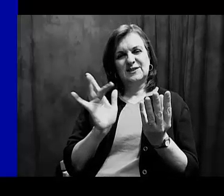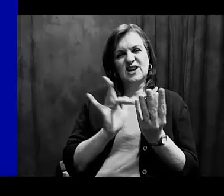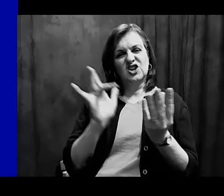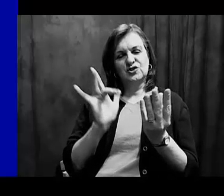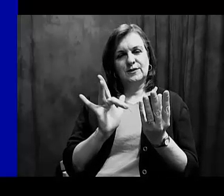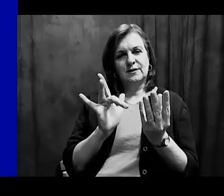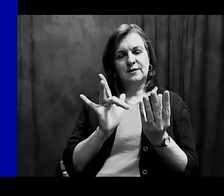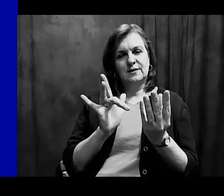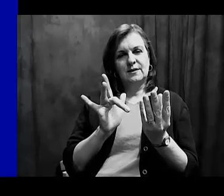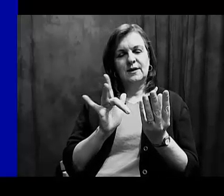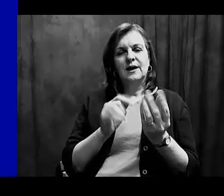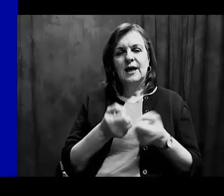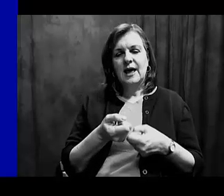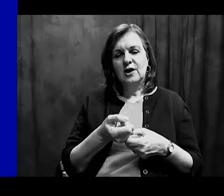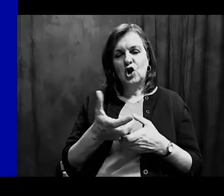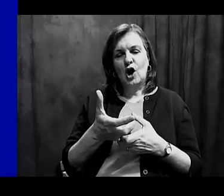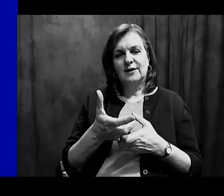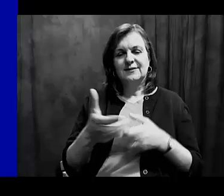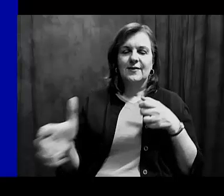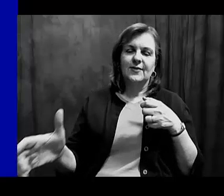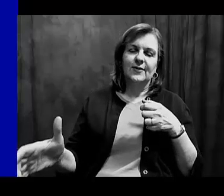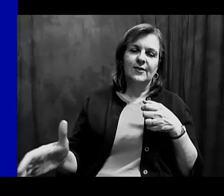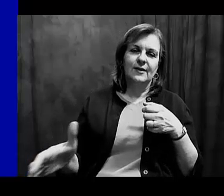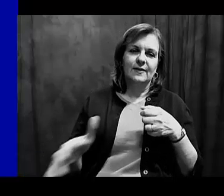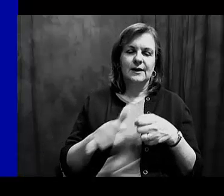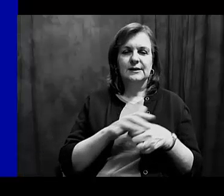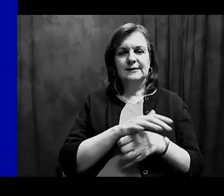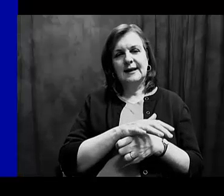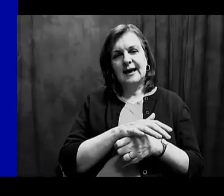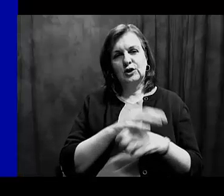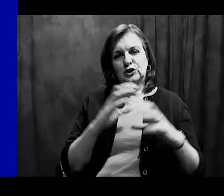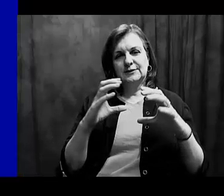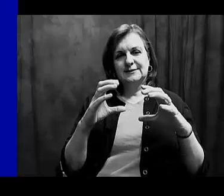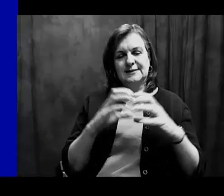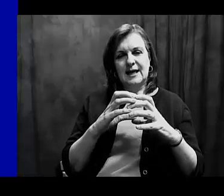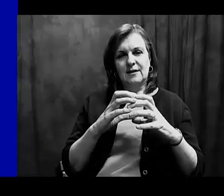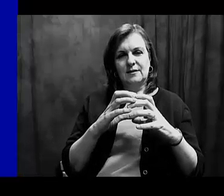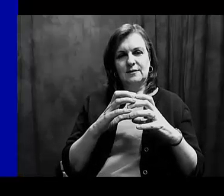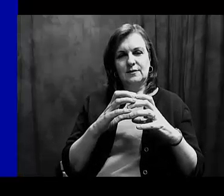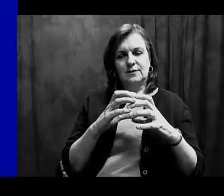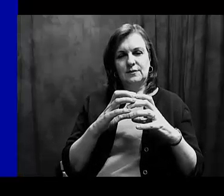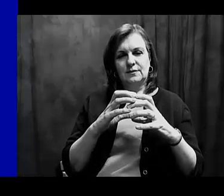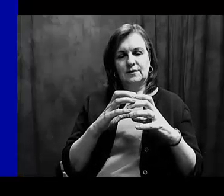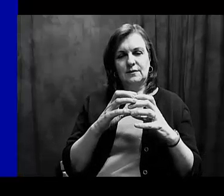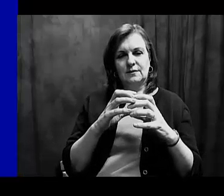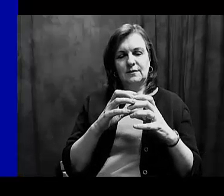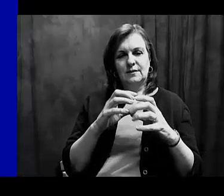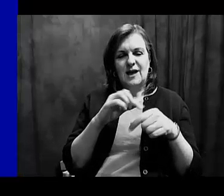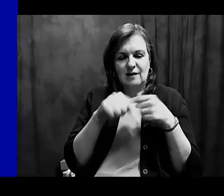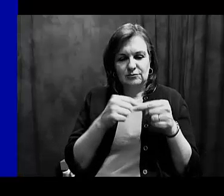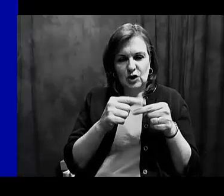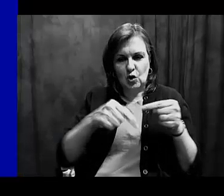when these little triggers get bumped it actually causes this entire